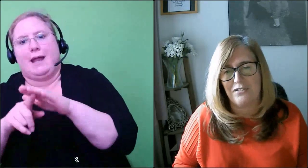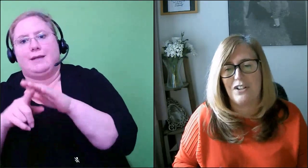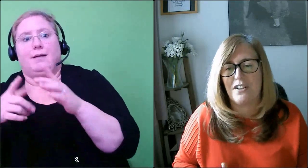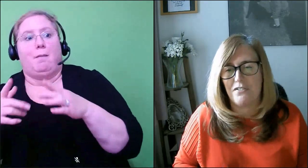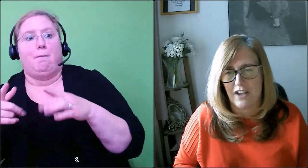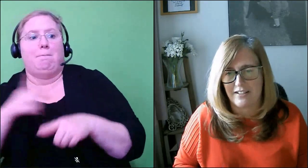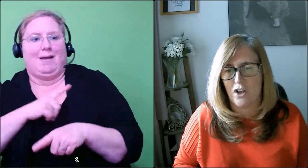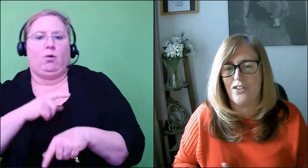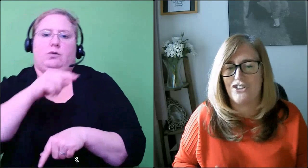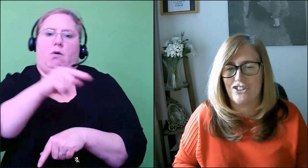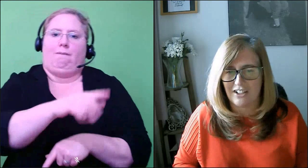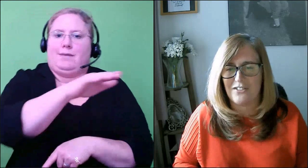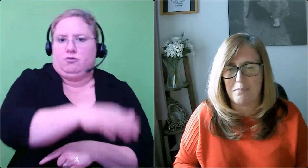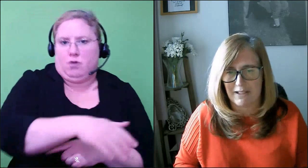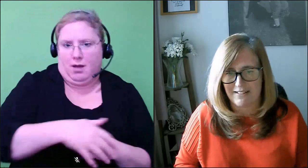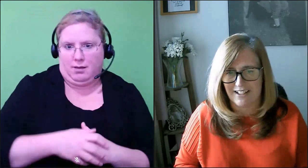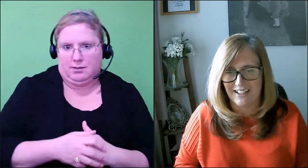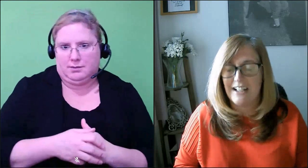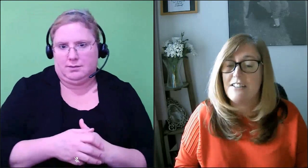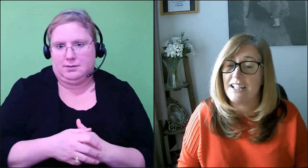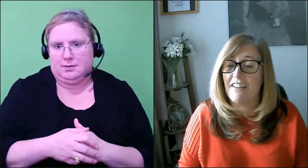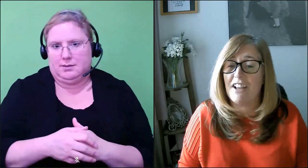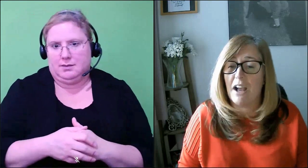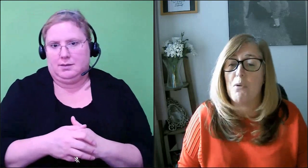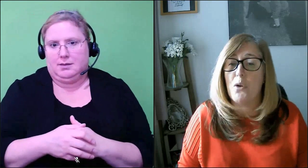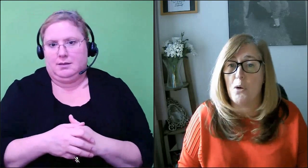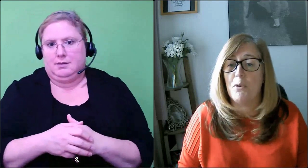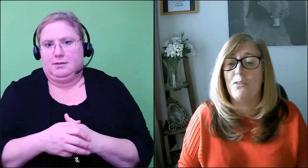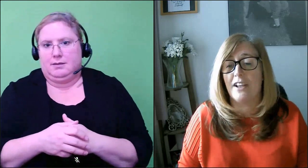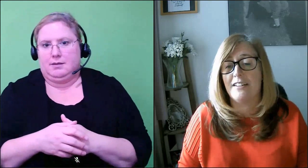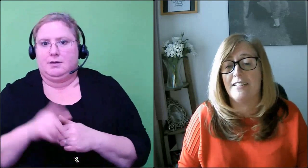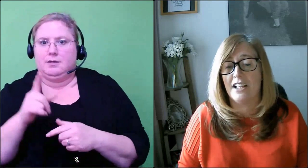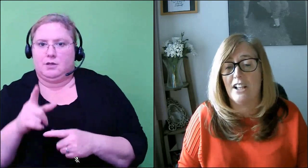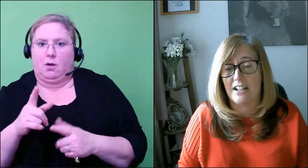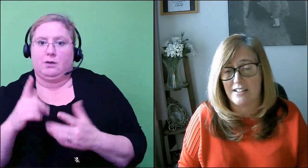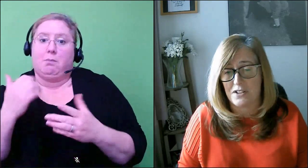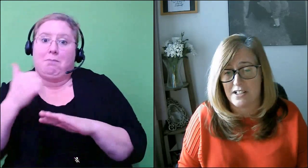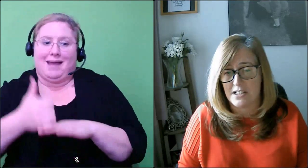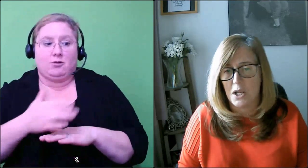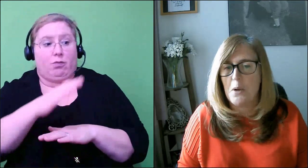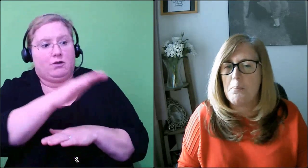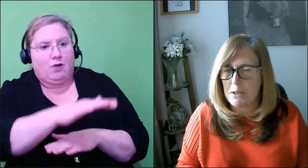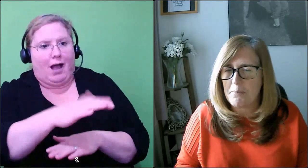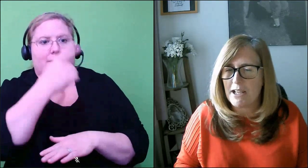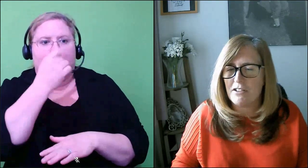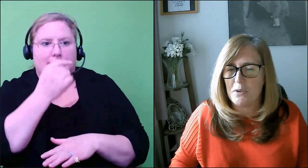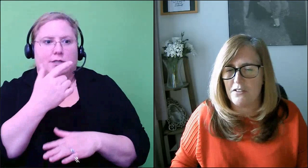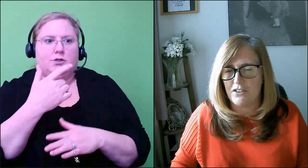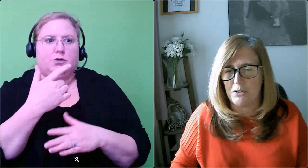a substantial adverse effect on the child's ability to carry out normal day-to-day activities. But it may do in the future.